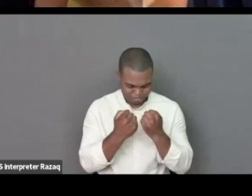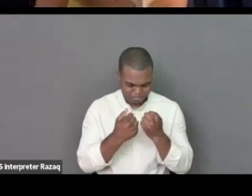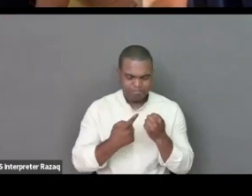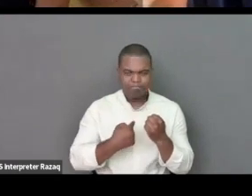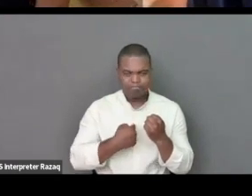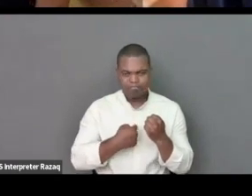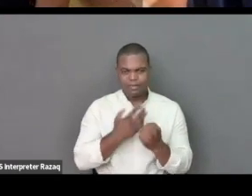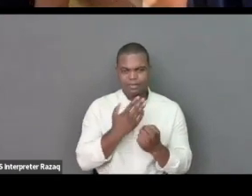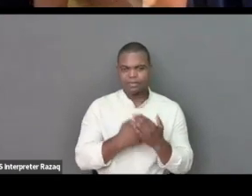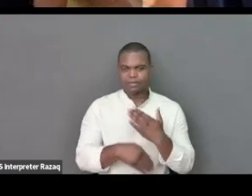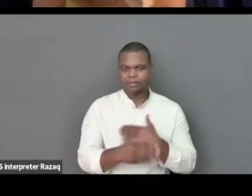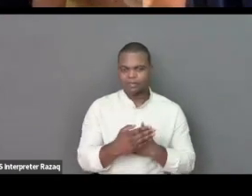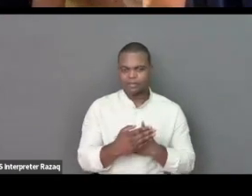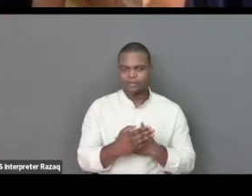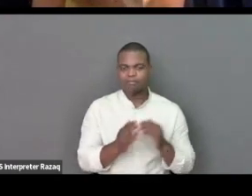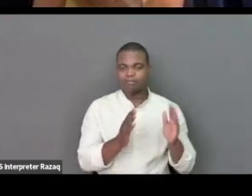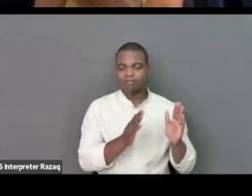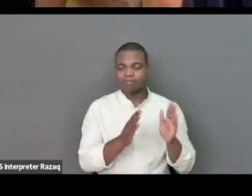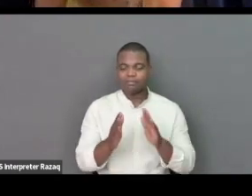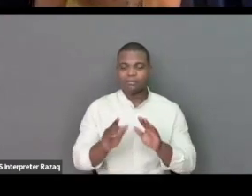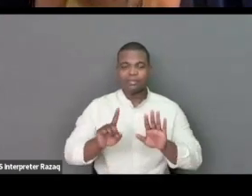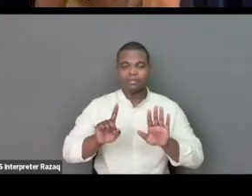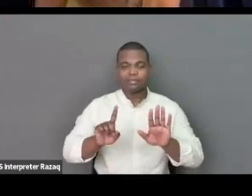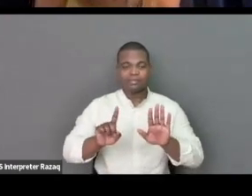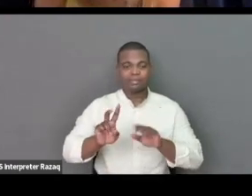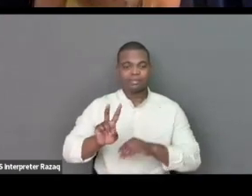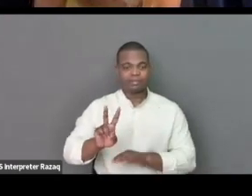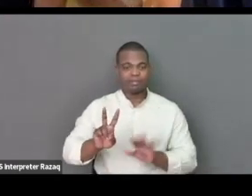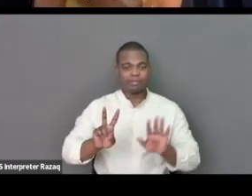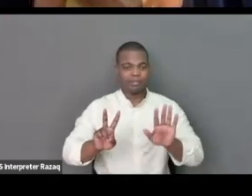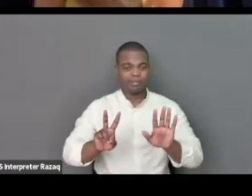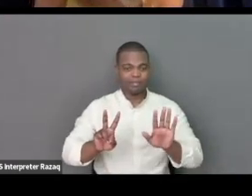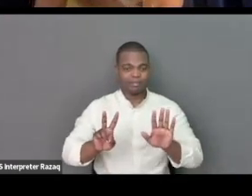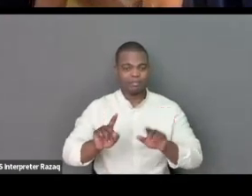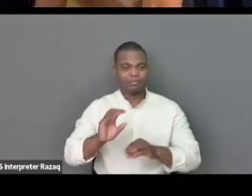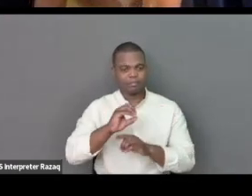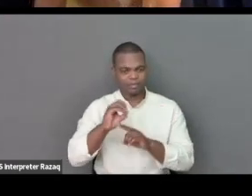% answers, no, I do not consider myself a person with a